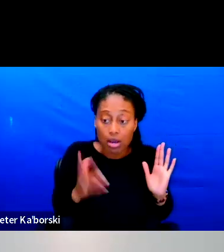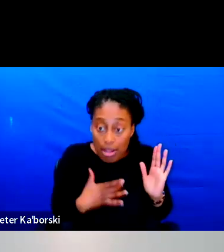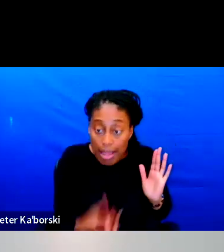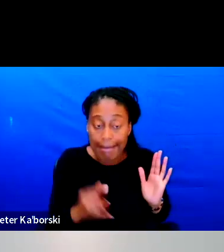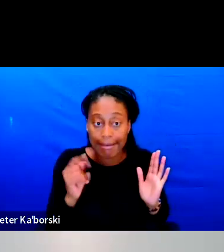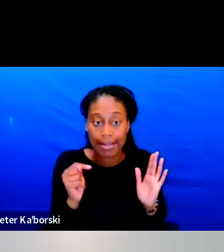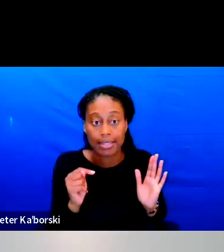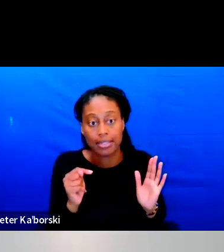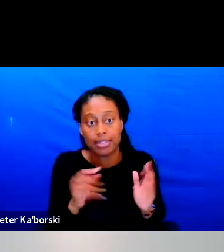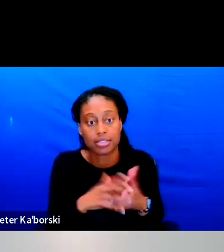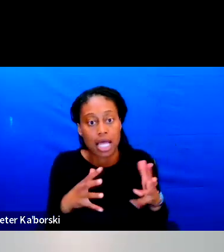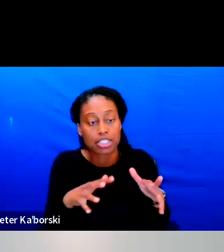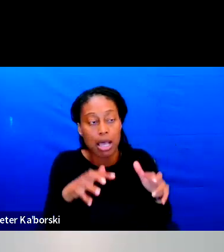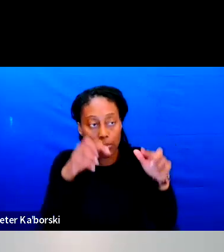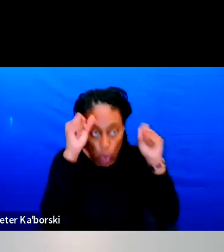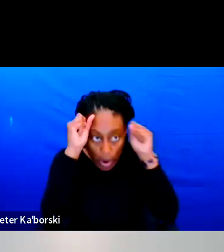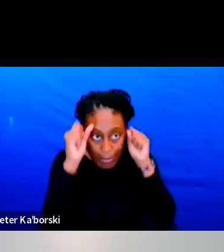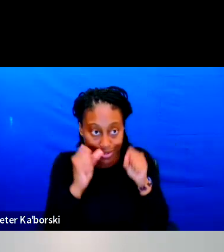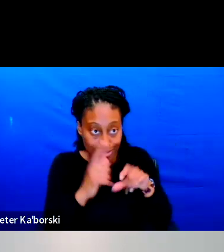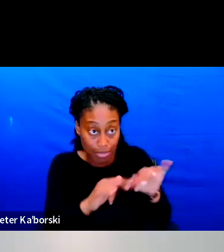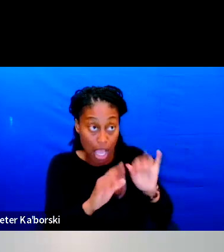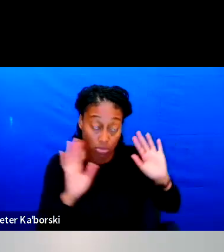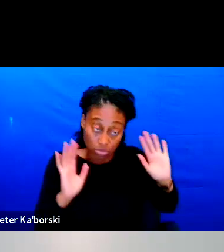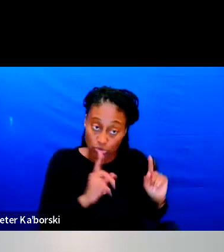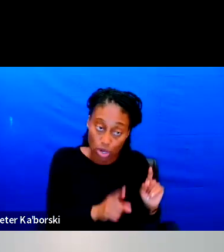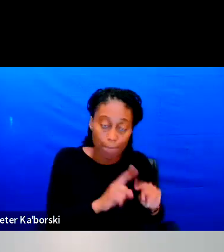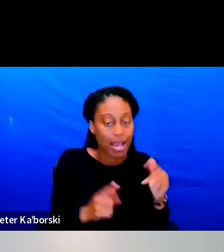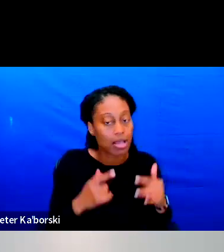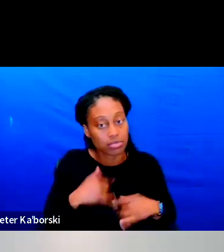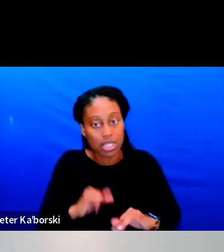Selina Butcher: it's a lot to absorb at once. But I do enjoy it. Kyle Kleist: Yeah.